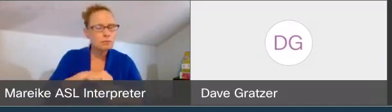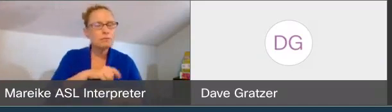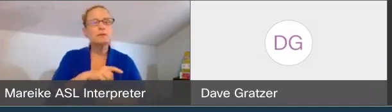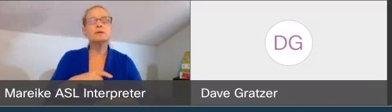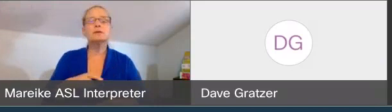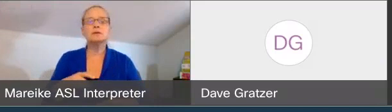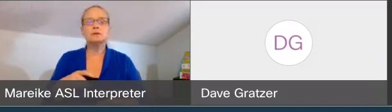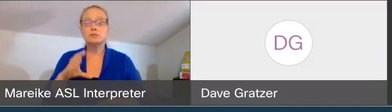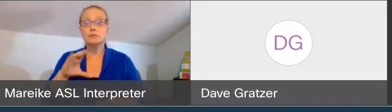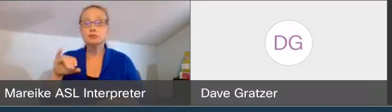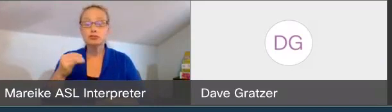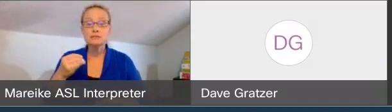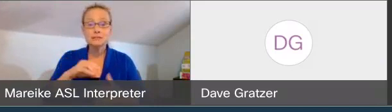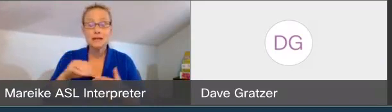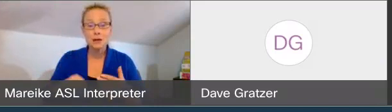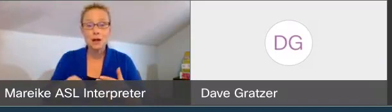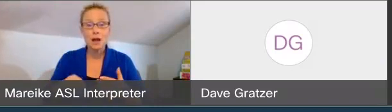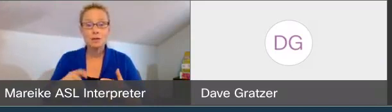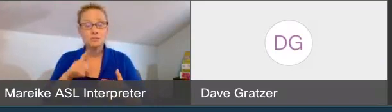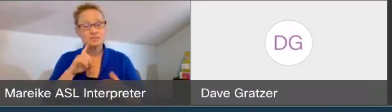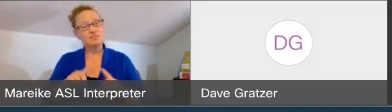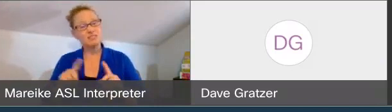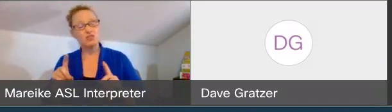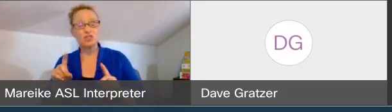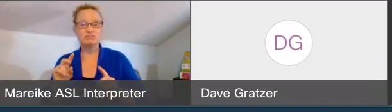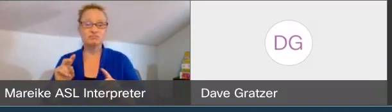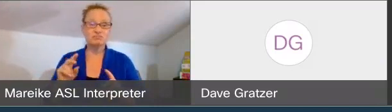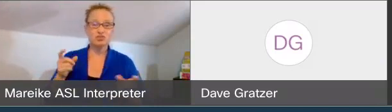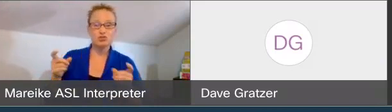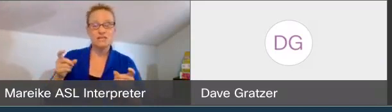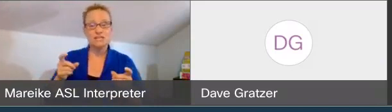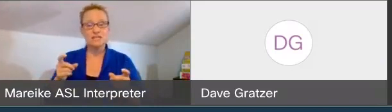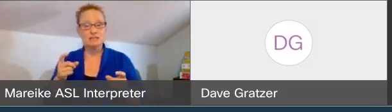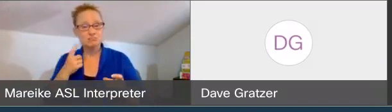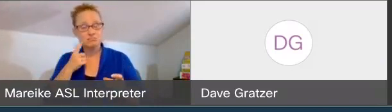criminal justice outcomes being measured in different ways or different outcomes. So I think